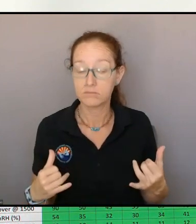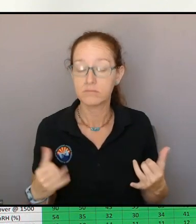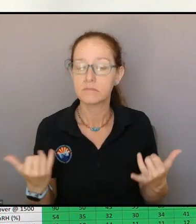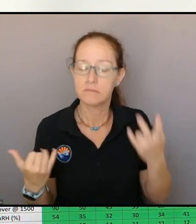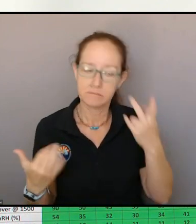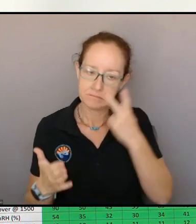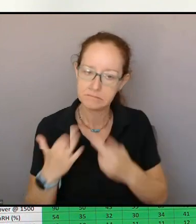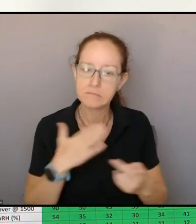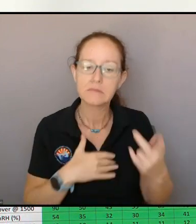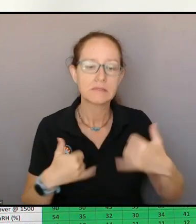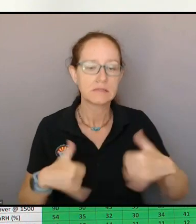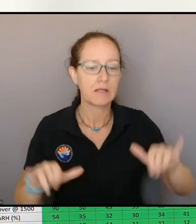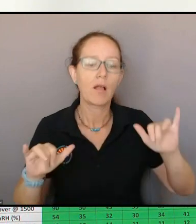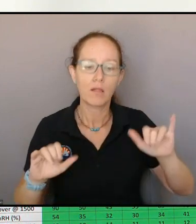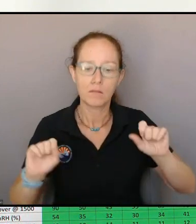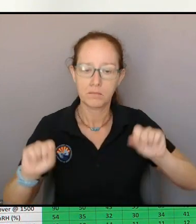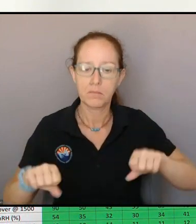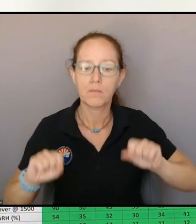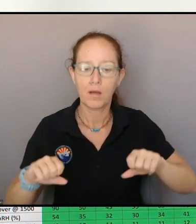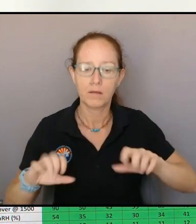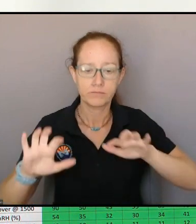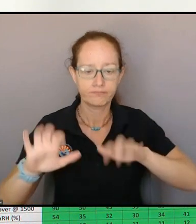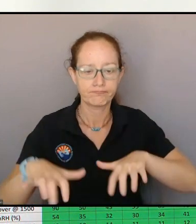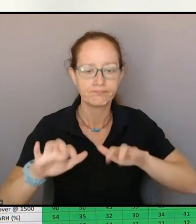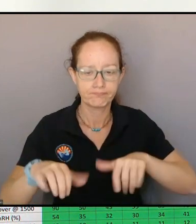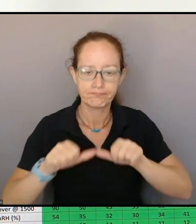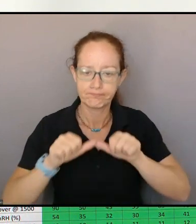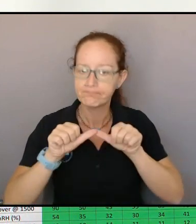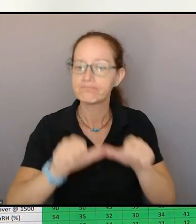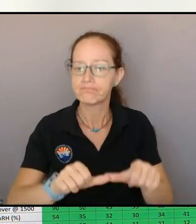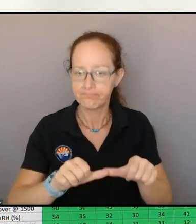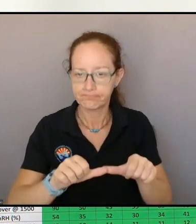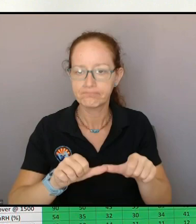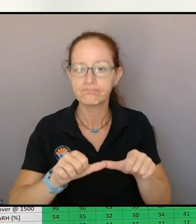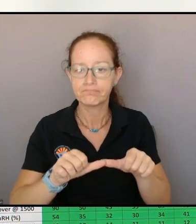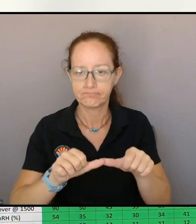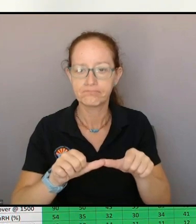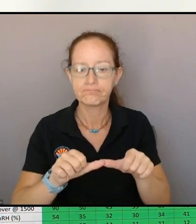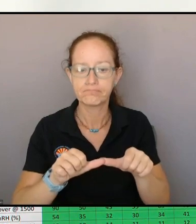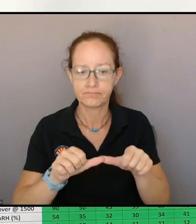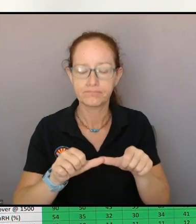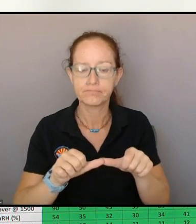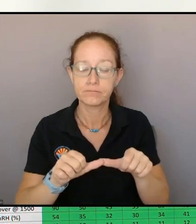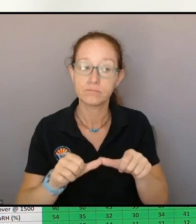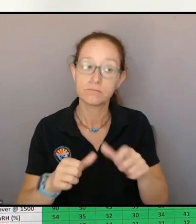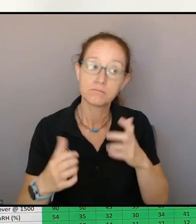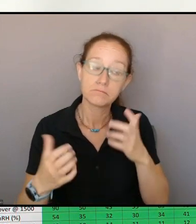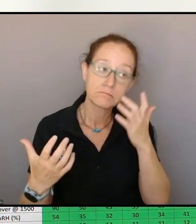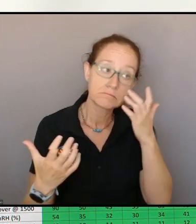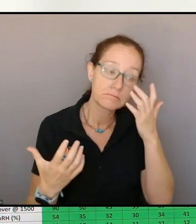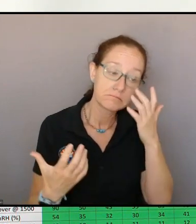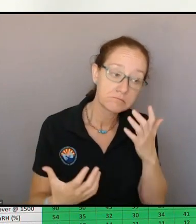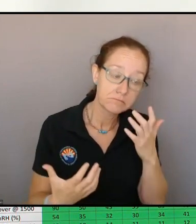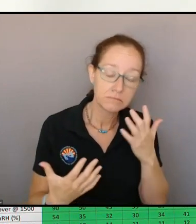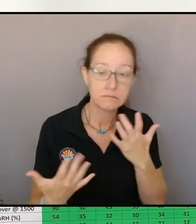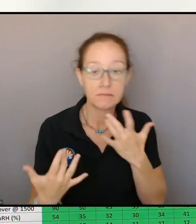chances for precipitation continue fortunately or unfortunately depending on how you look at it. I think most of